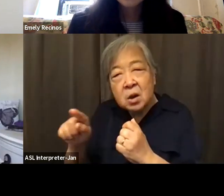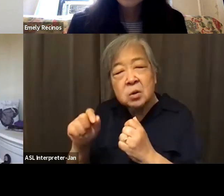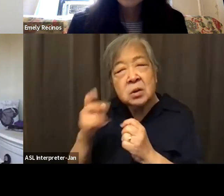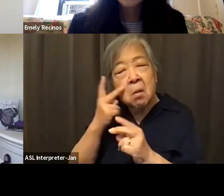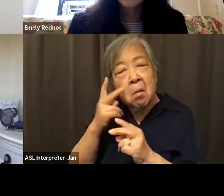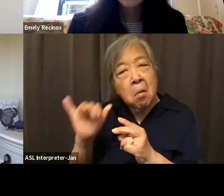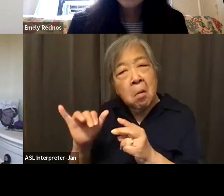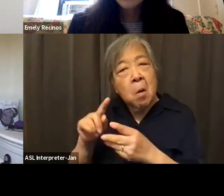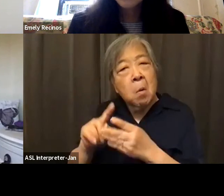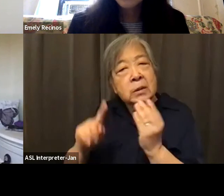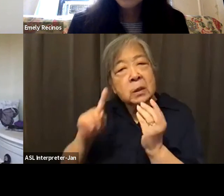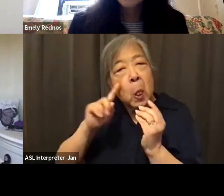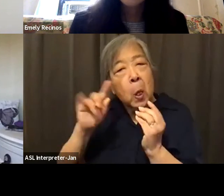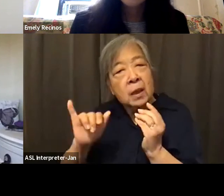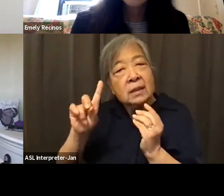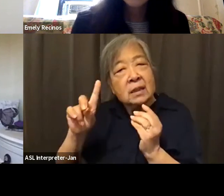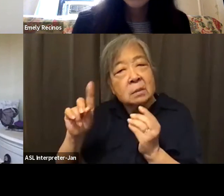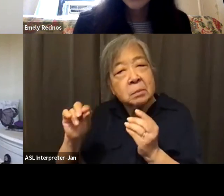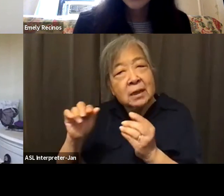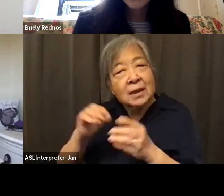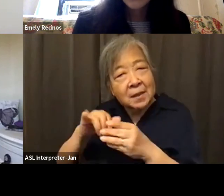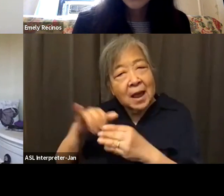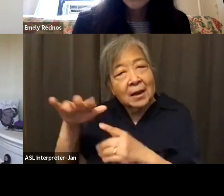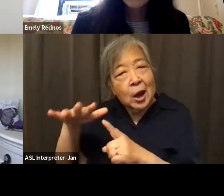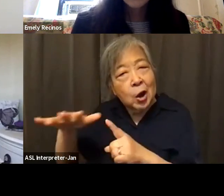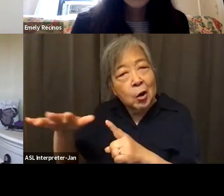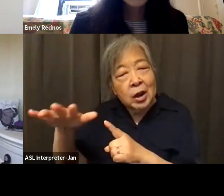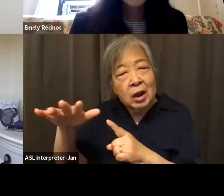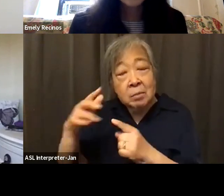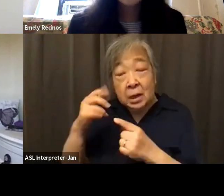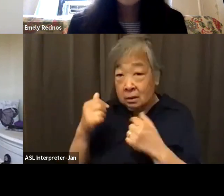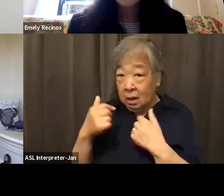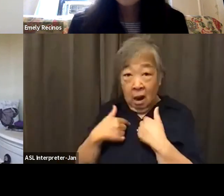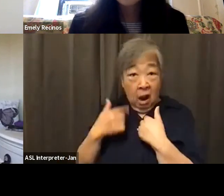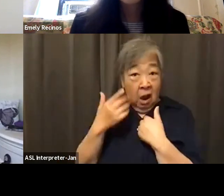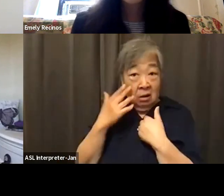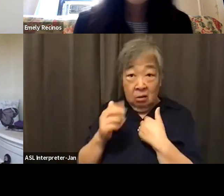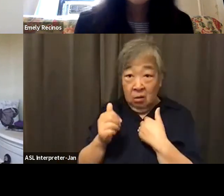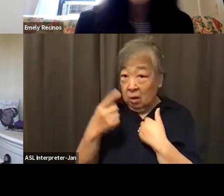that context because I've never really, I don't know anyone else who is from El Salvador and